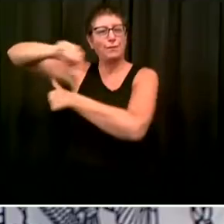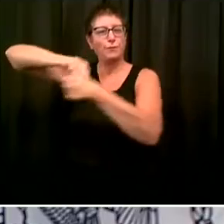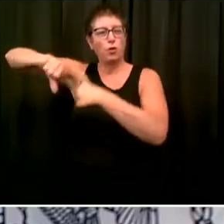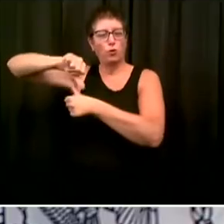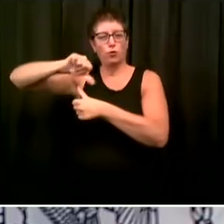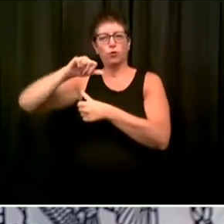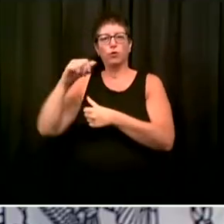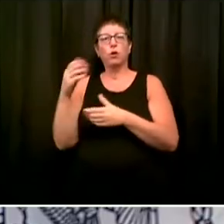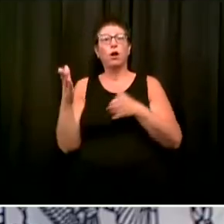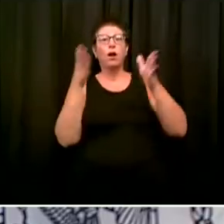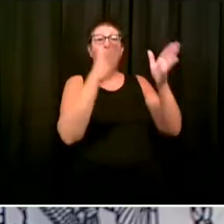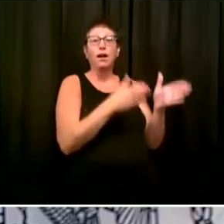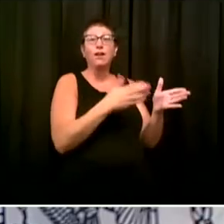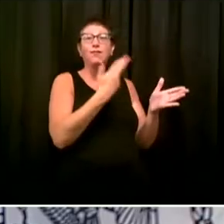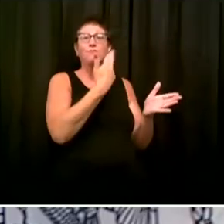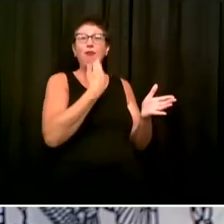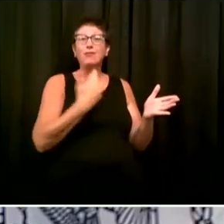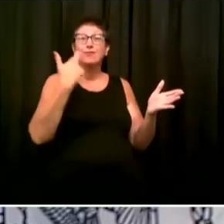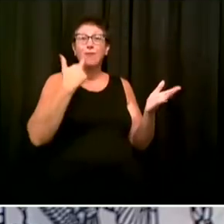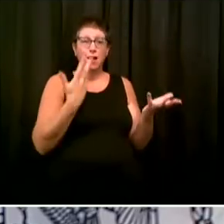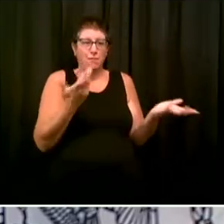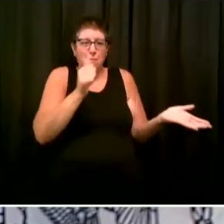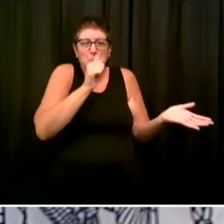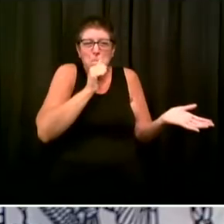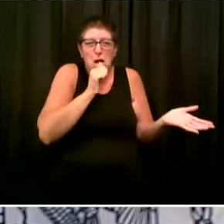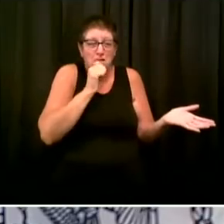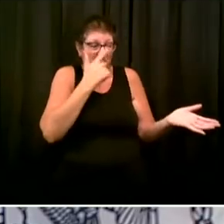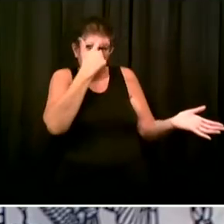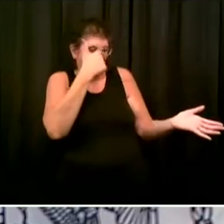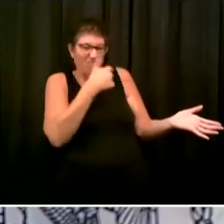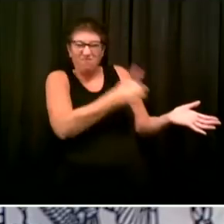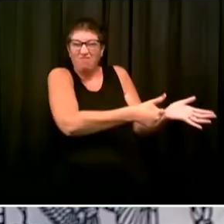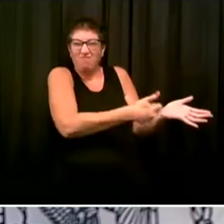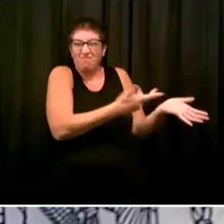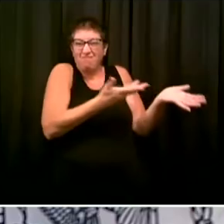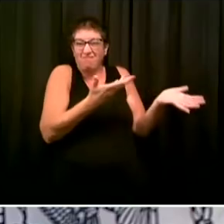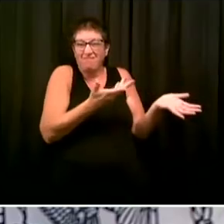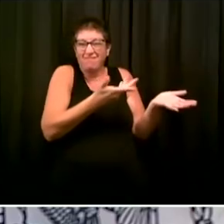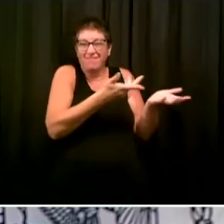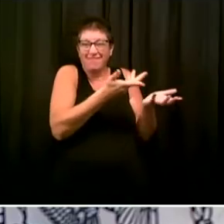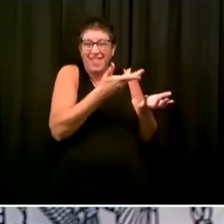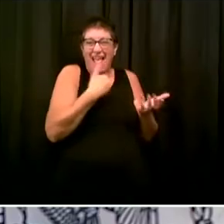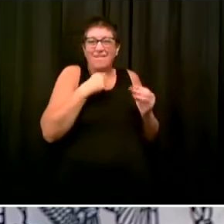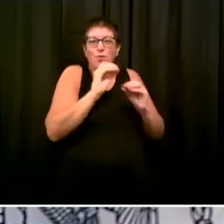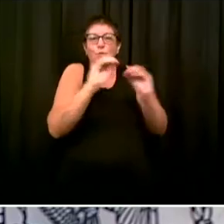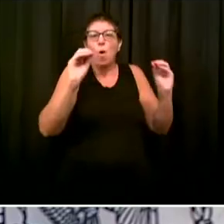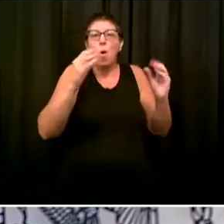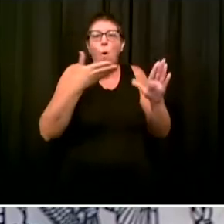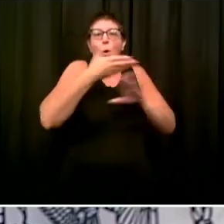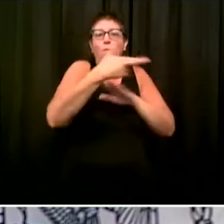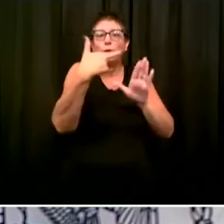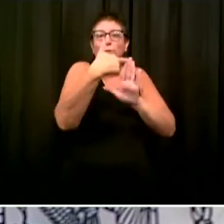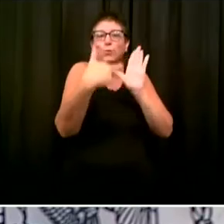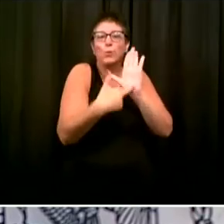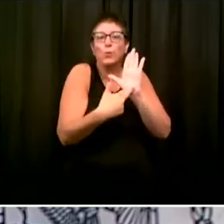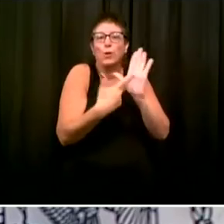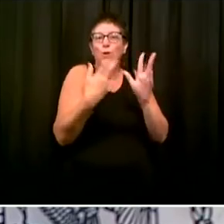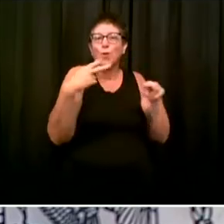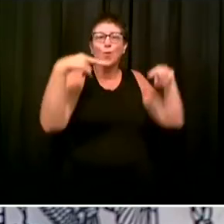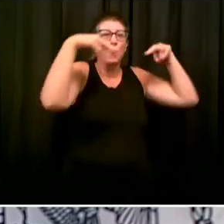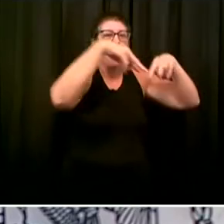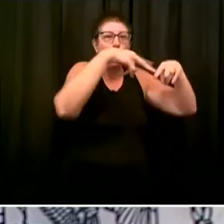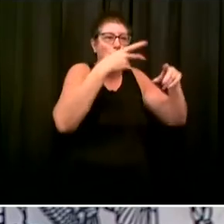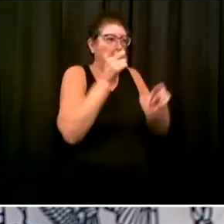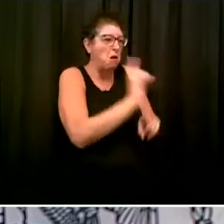S NGADONE